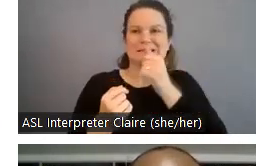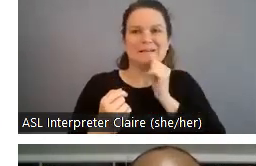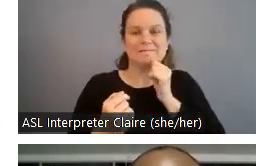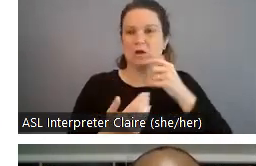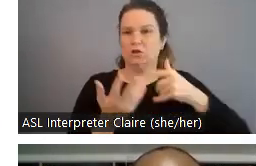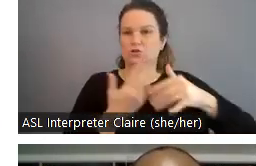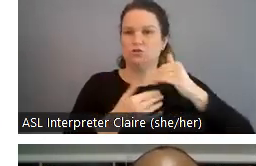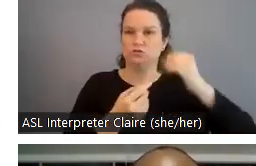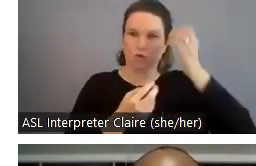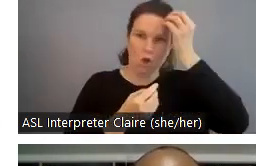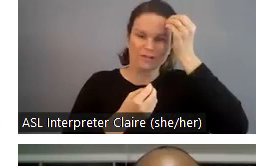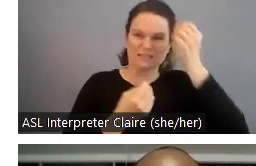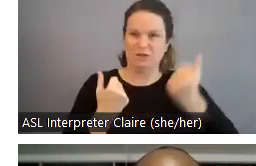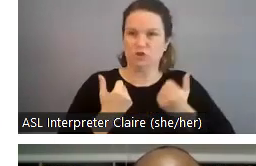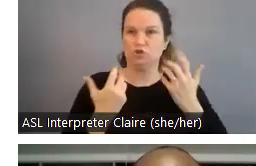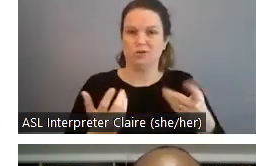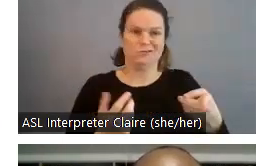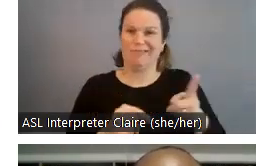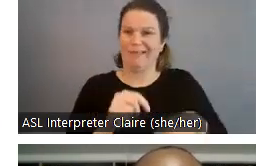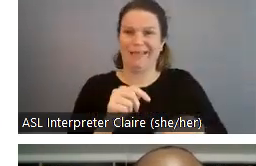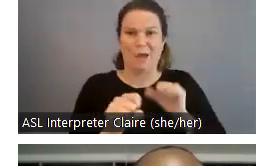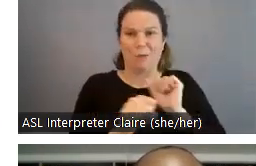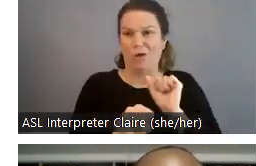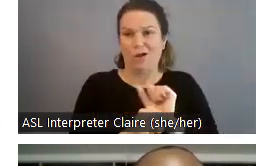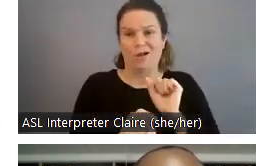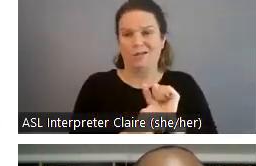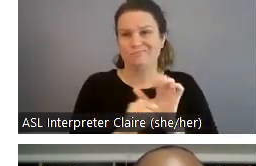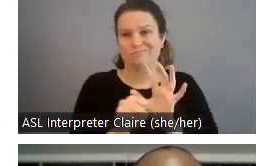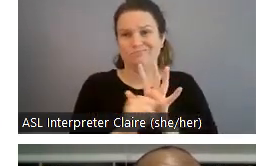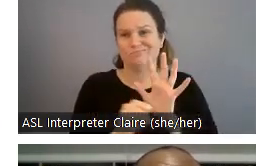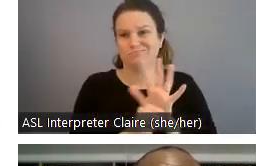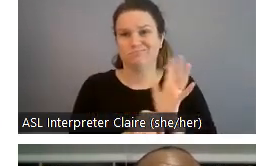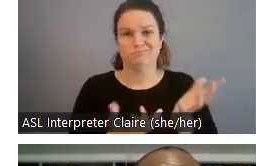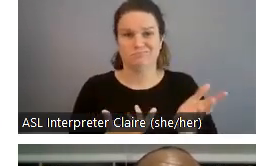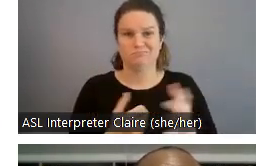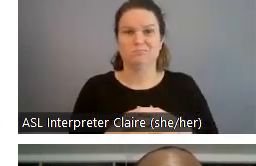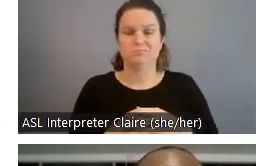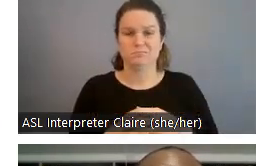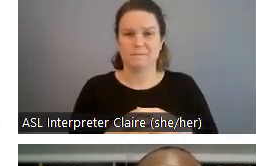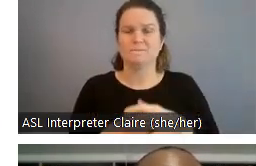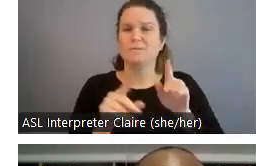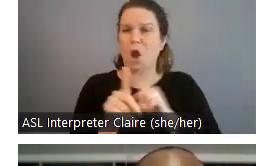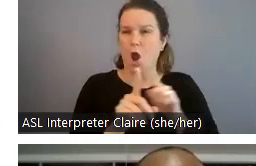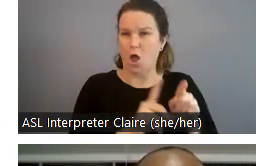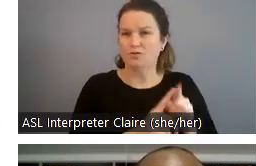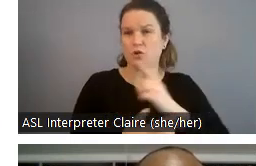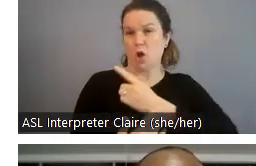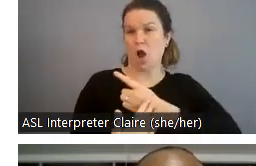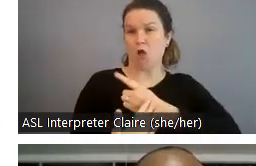cognitive exhaustion that they really have not been able to work adequately in the position. They're also suffering with heart